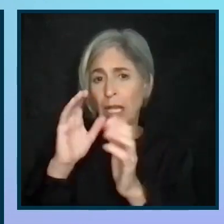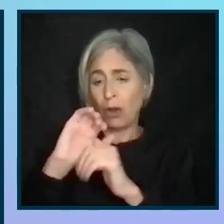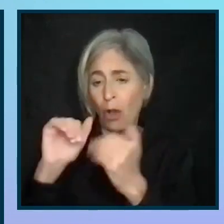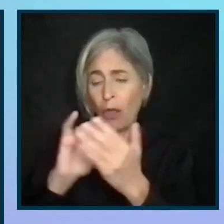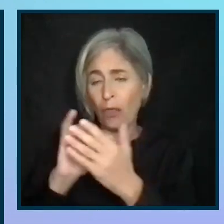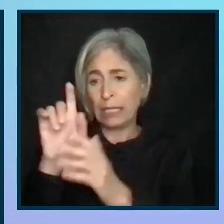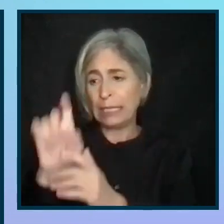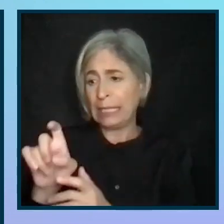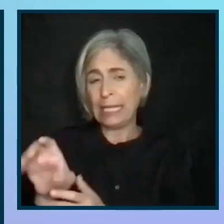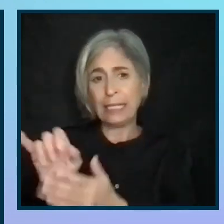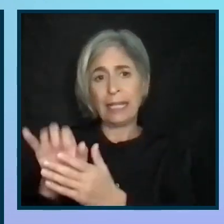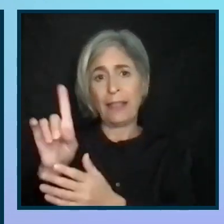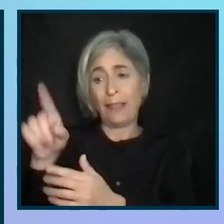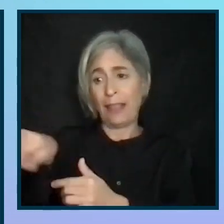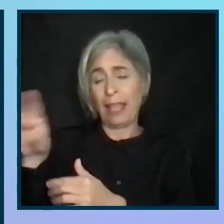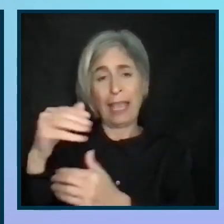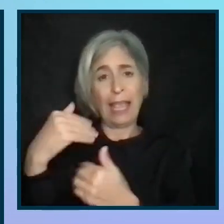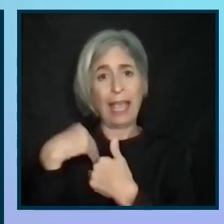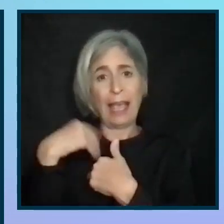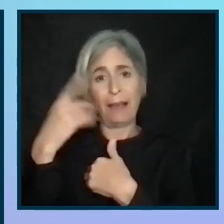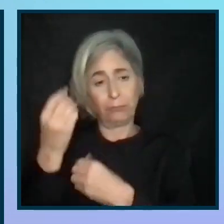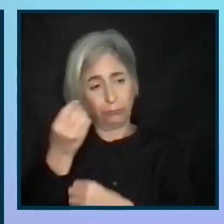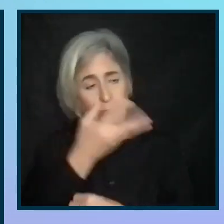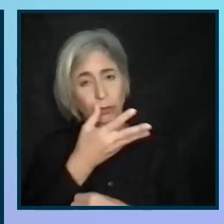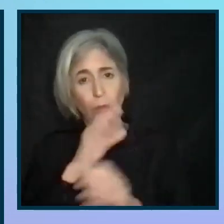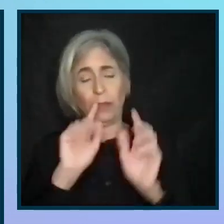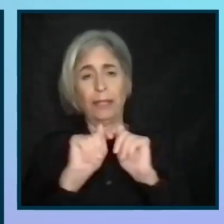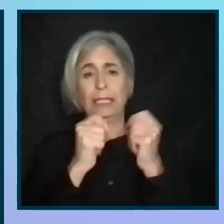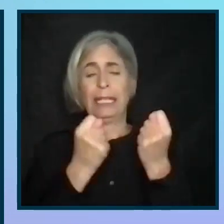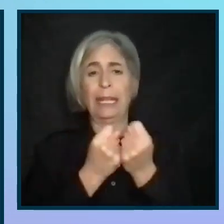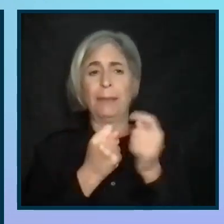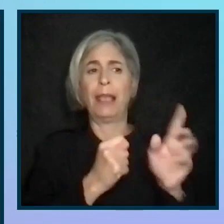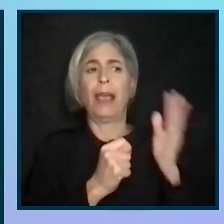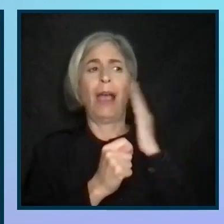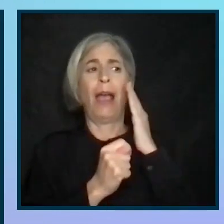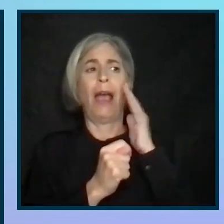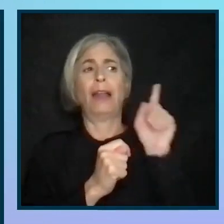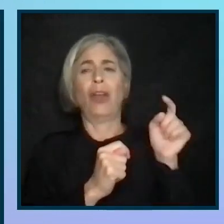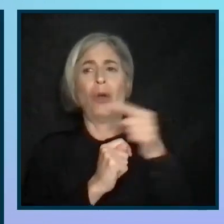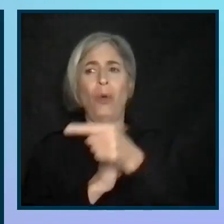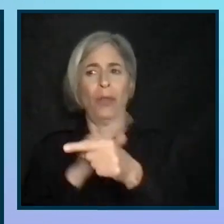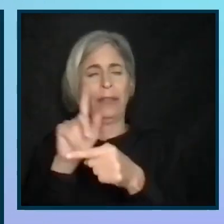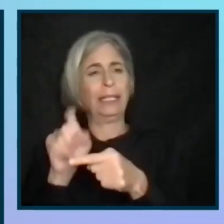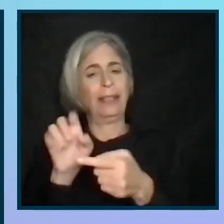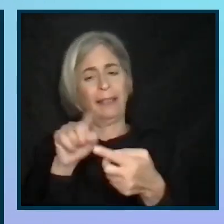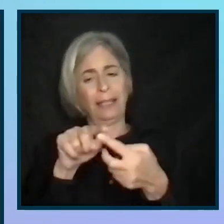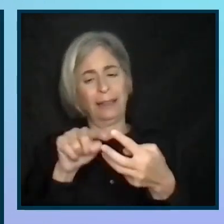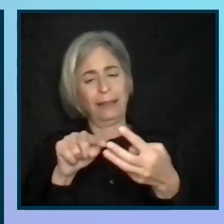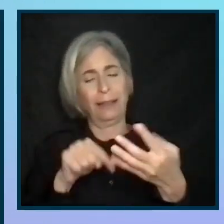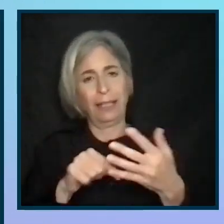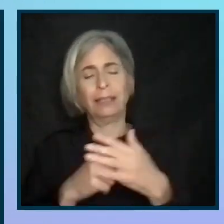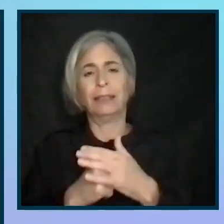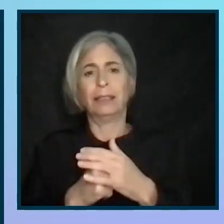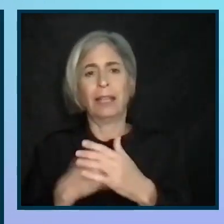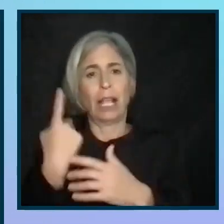to the rest of the team. So that everybody knows that thing that they're looking at on the screen there that looks like a button,